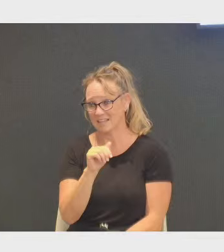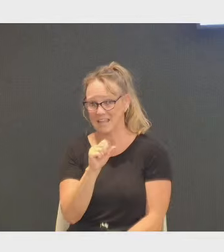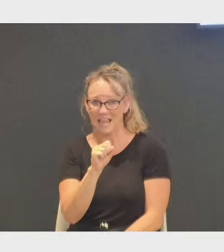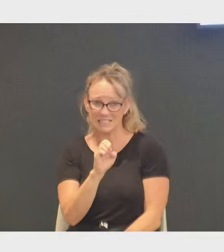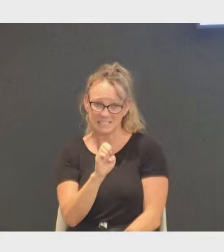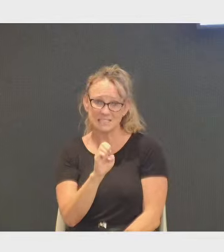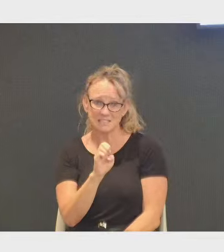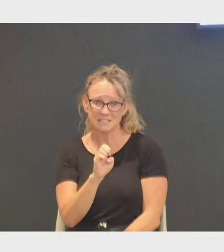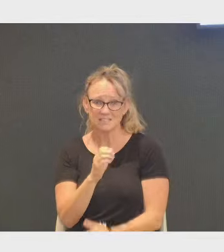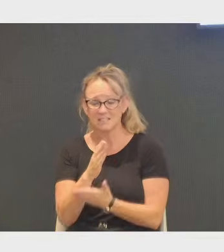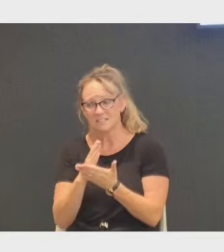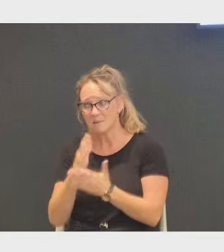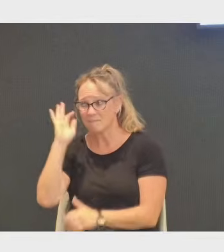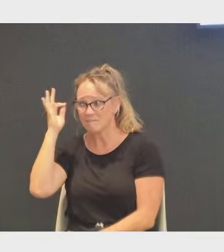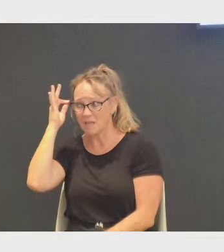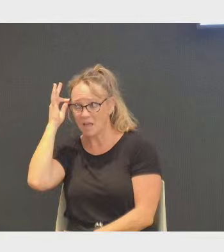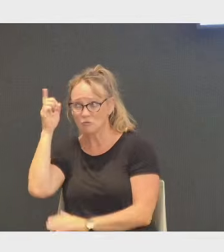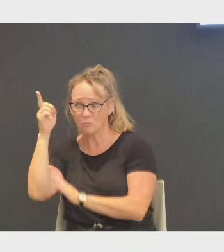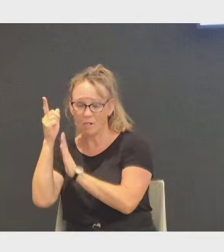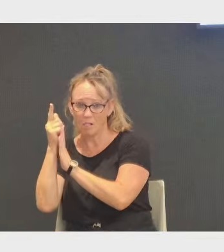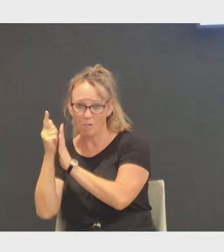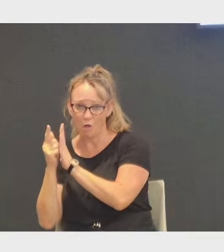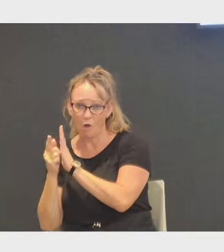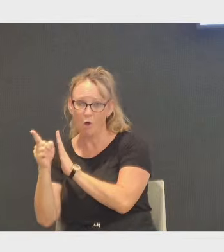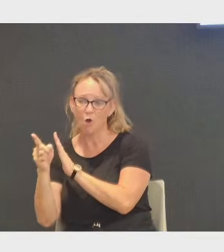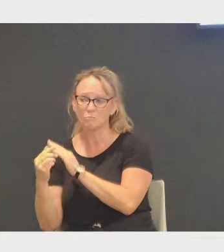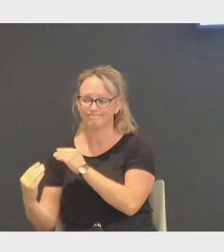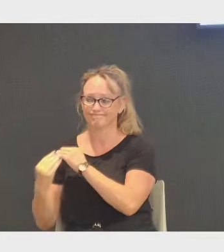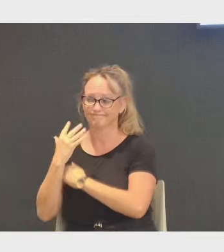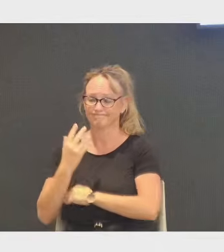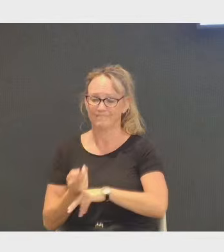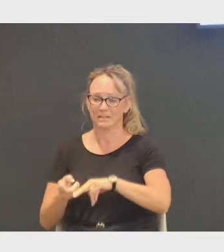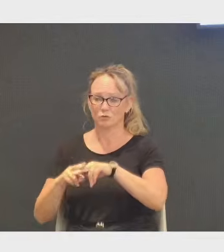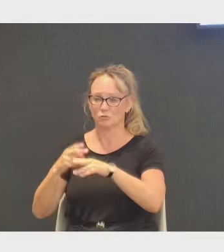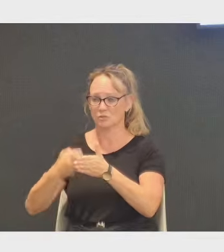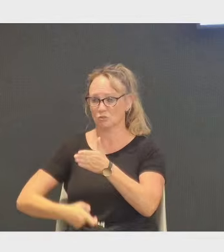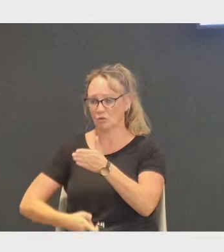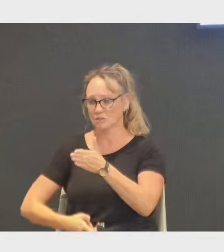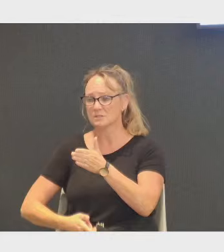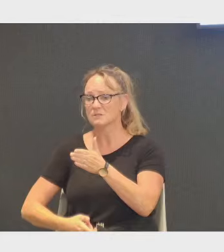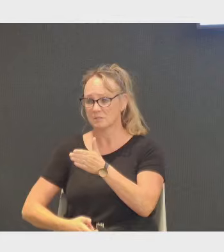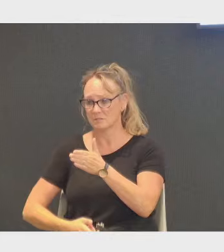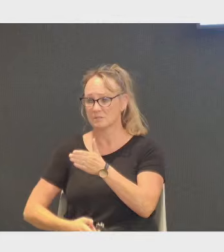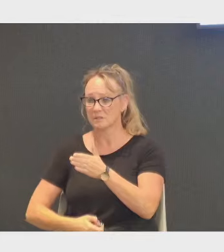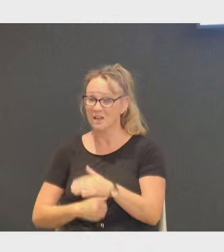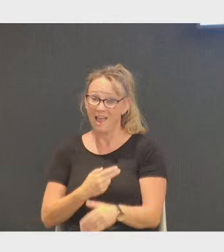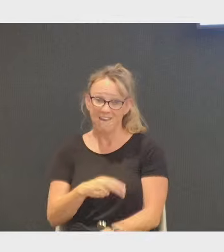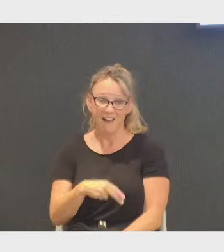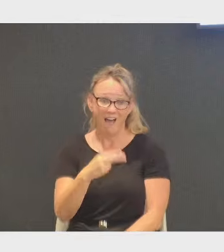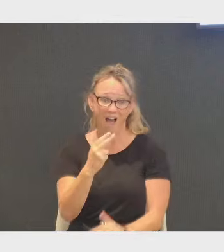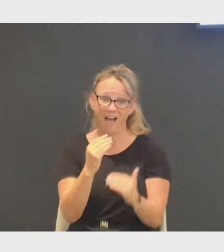federal legislation that has increased costs as well as well as the high level of needs of kids in